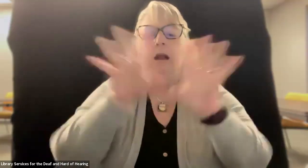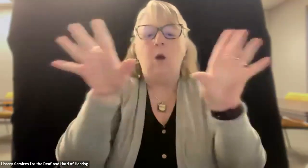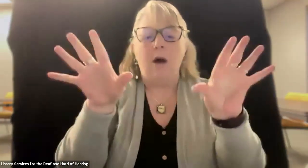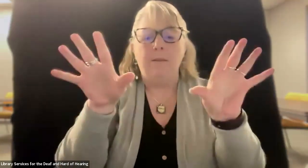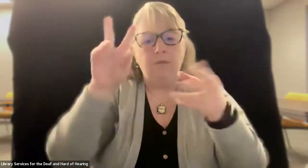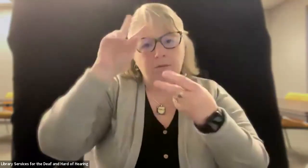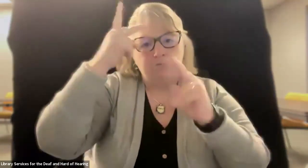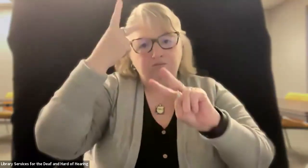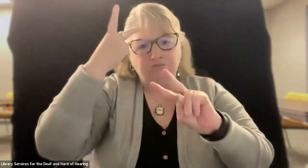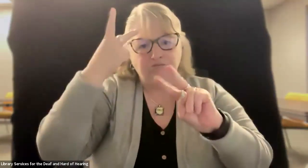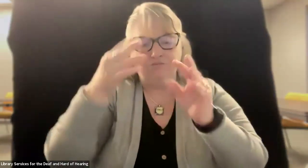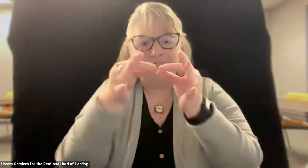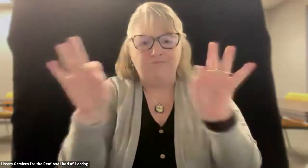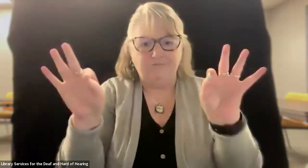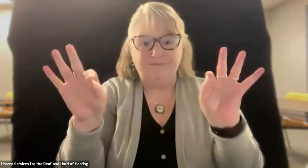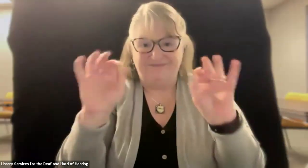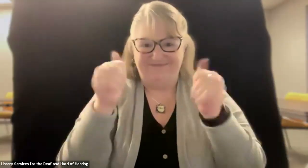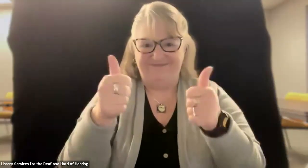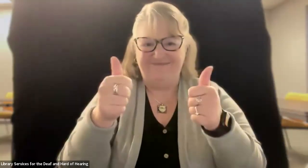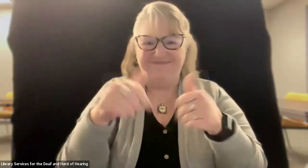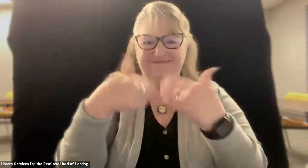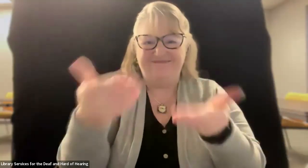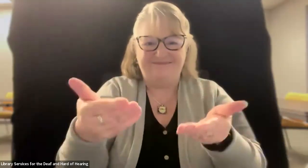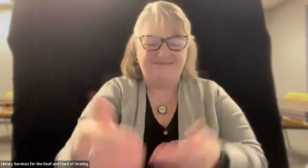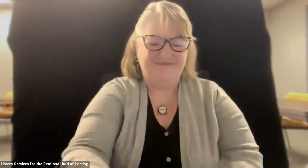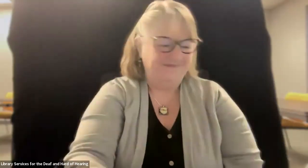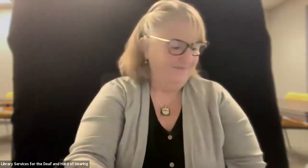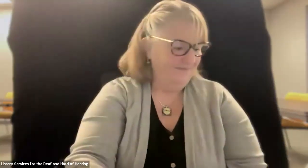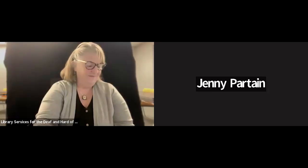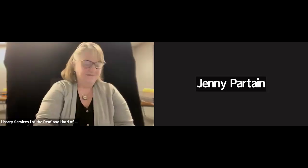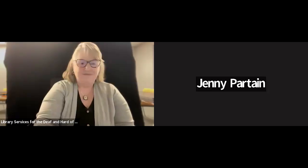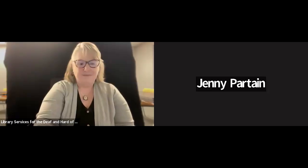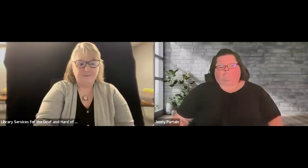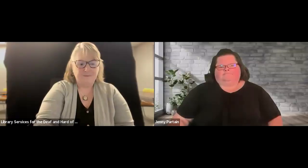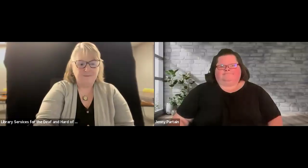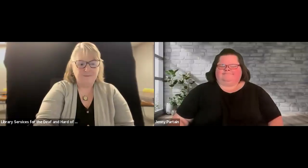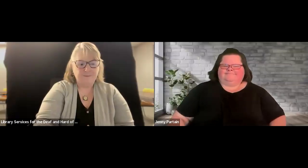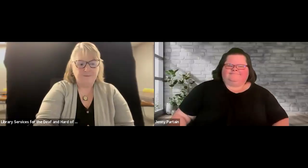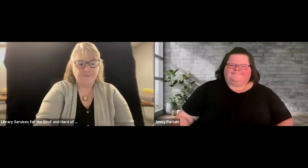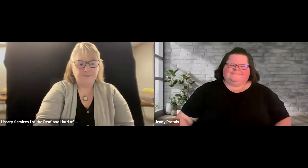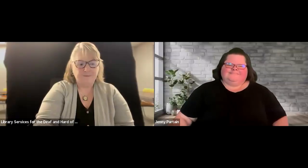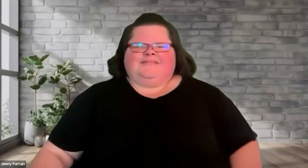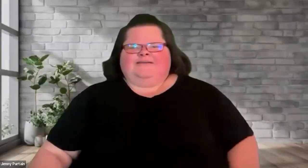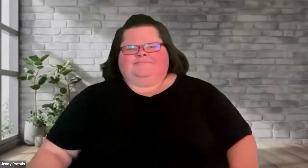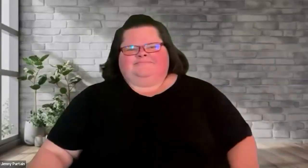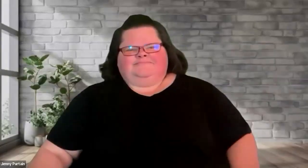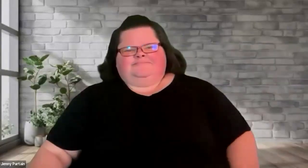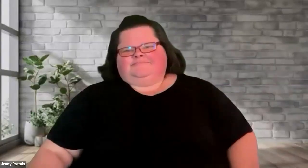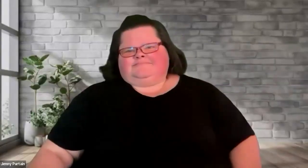How does-- how does LEAD-K manage to clear up those potential misunderstandings?